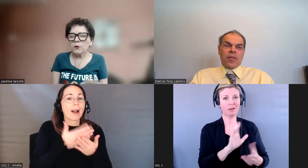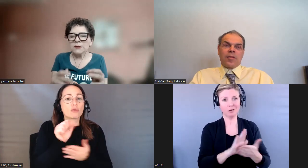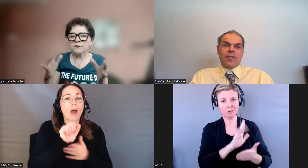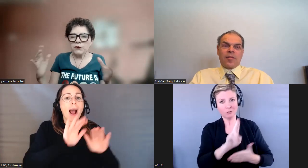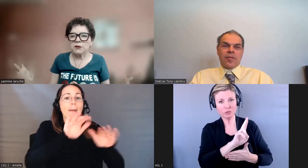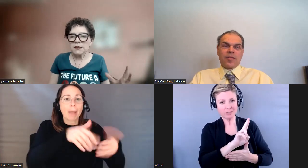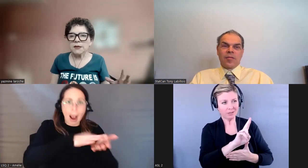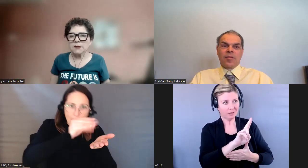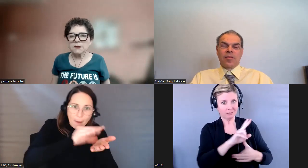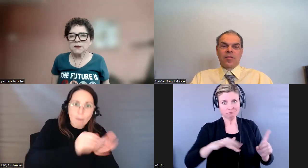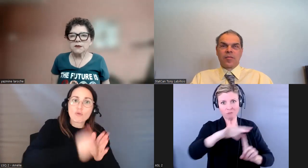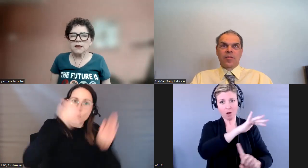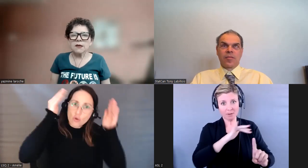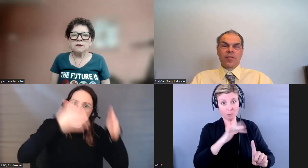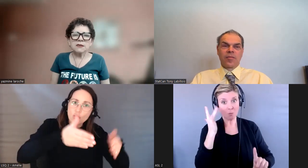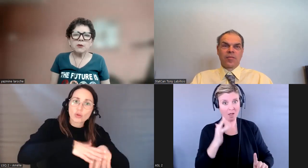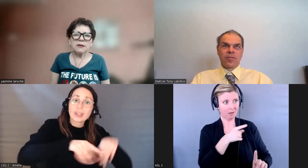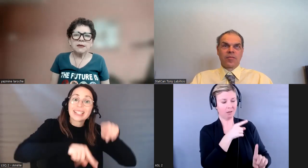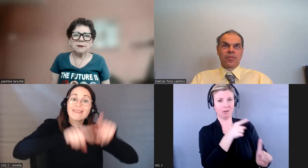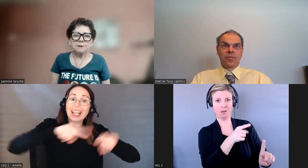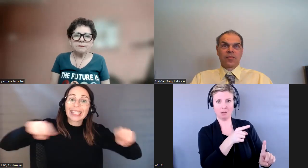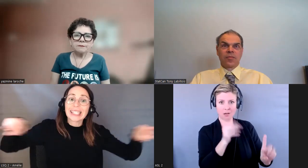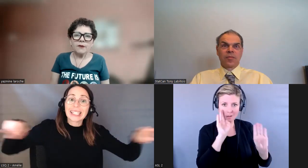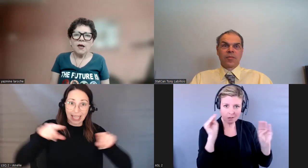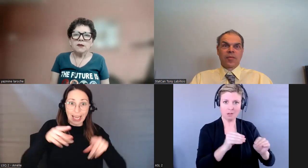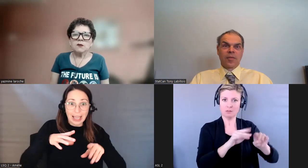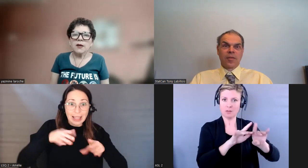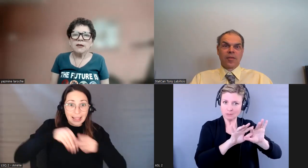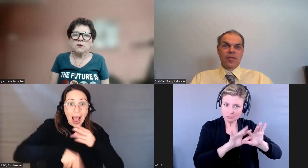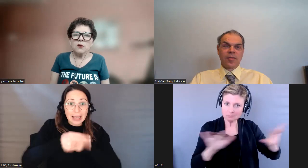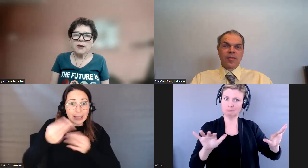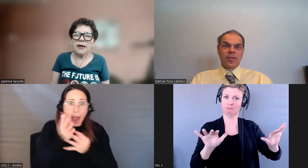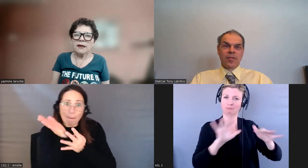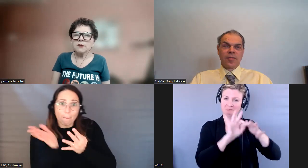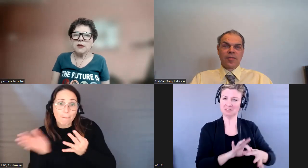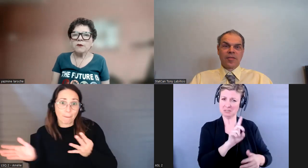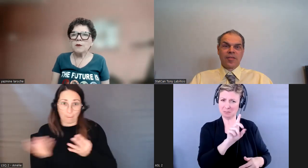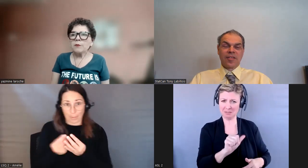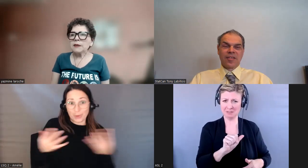real diversity that exists in disability Tony I don't know that I answered everything but